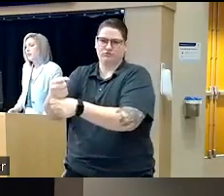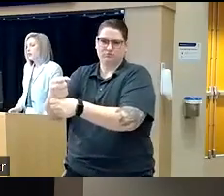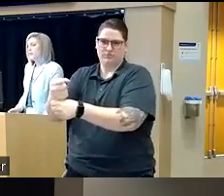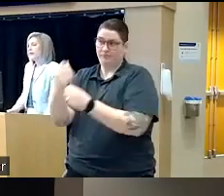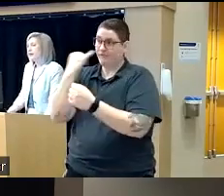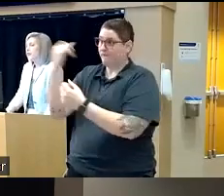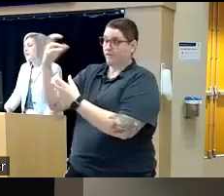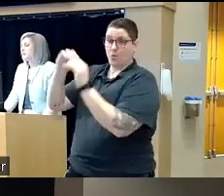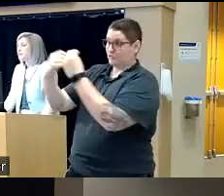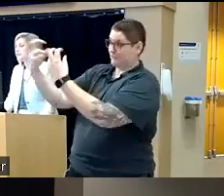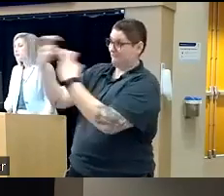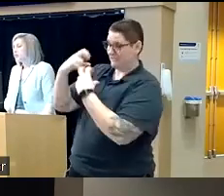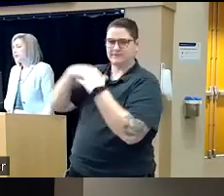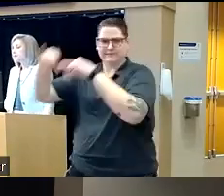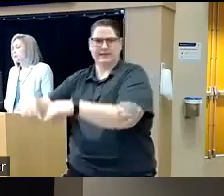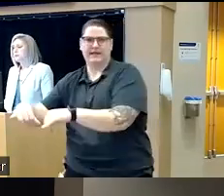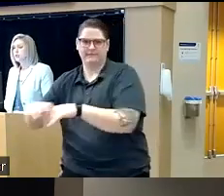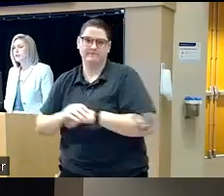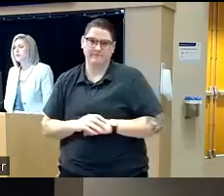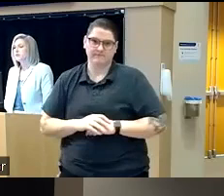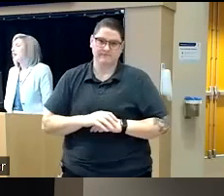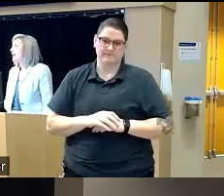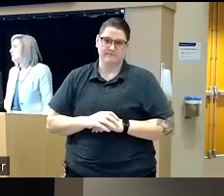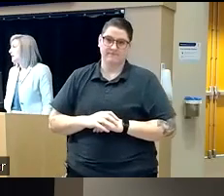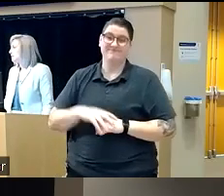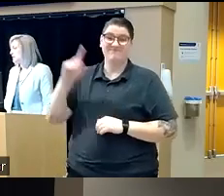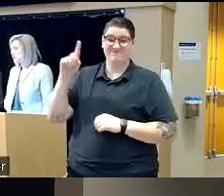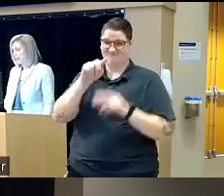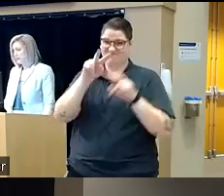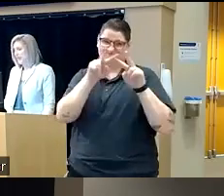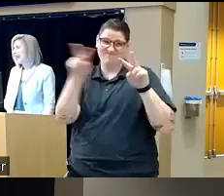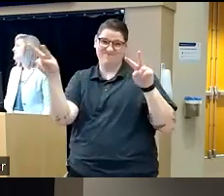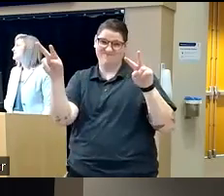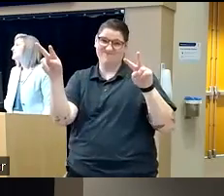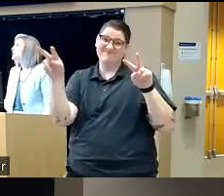a third of mental health and sud employees spend a majority of their time on administrative tasks